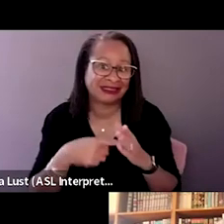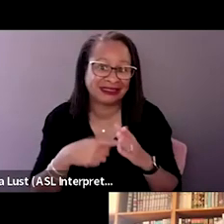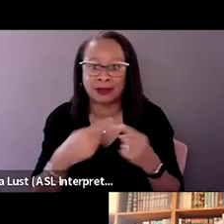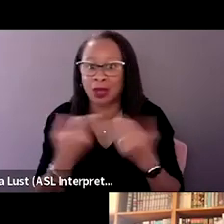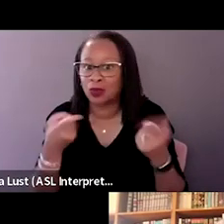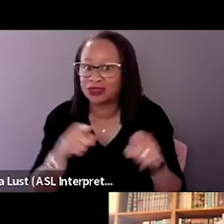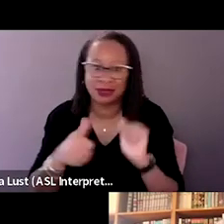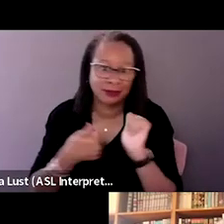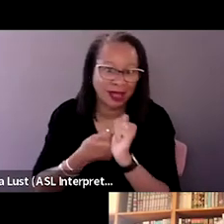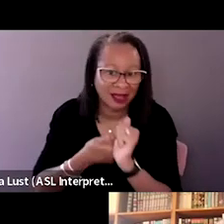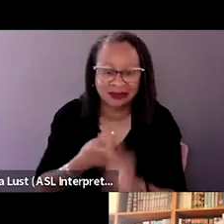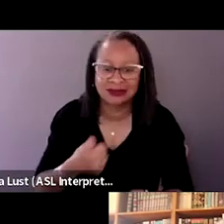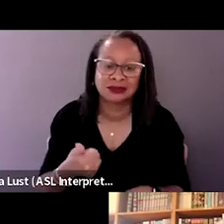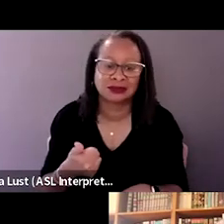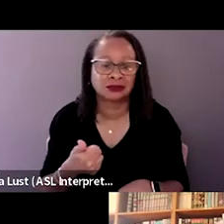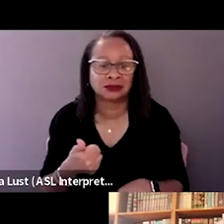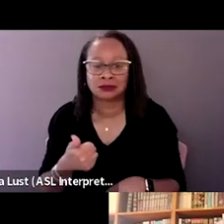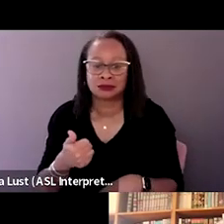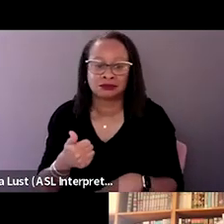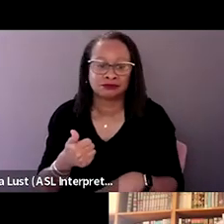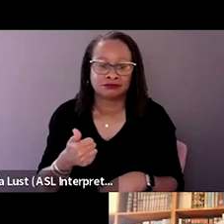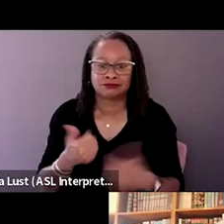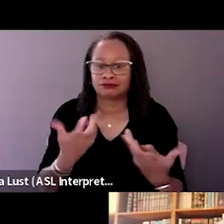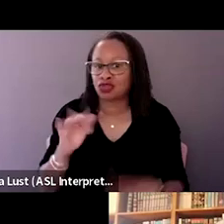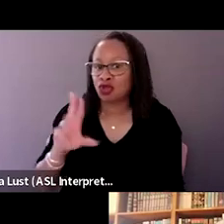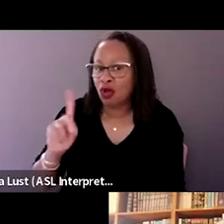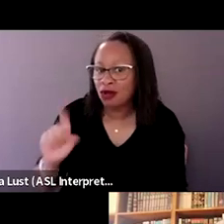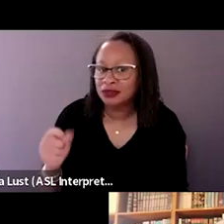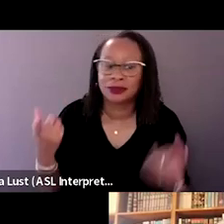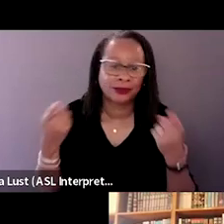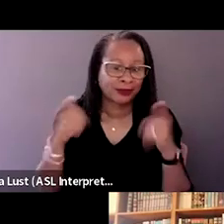behind the cards or what happened or the testimony